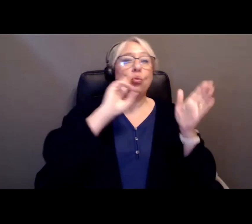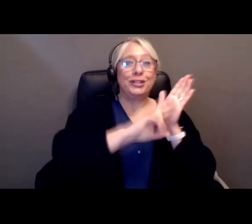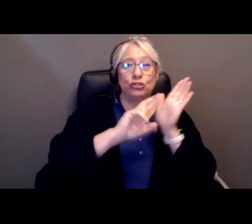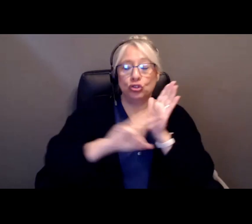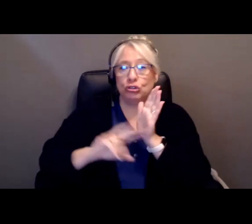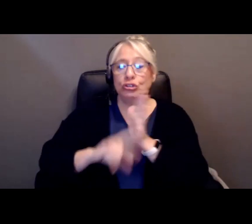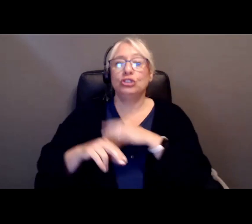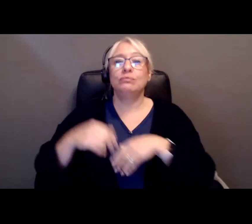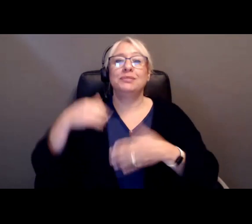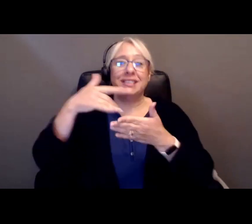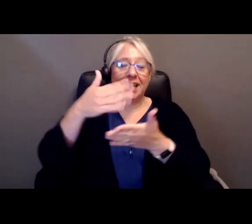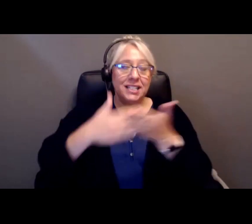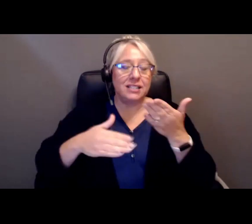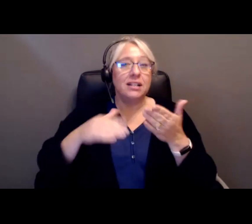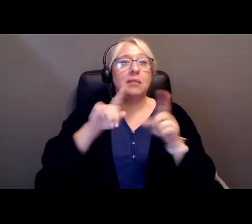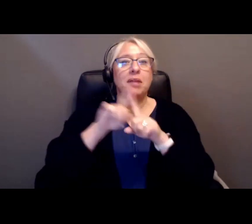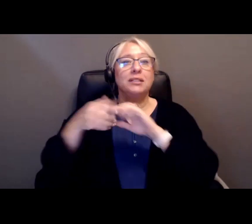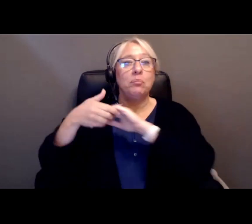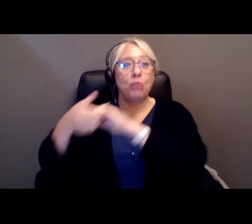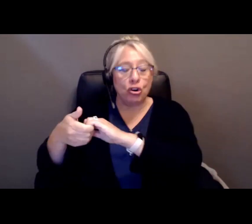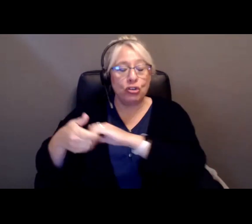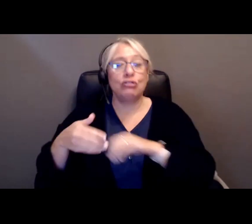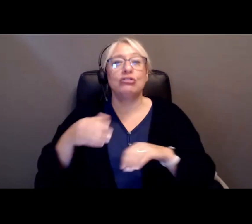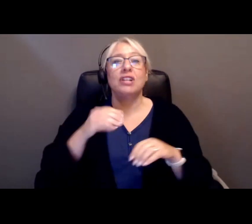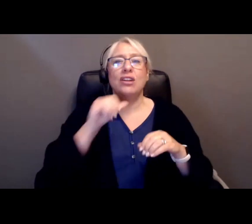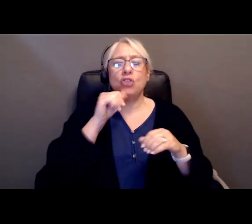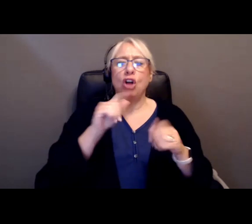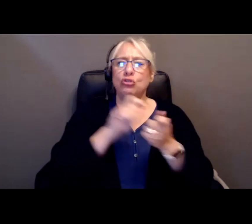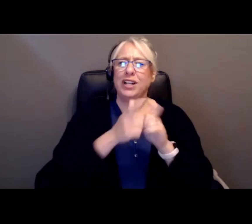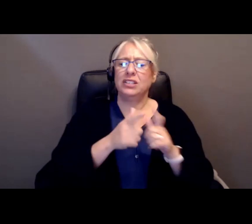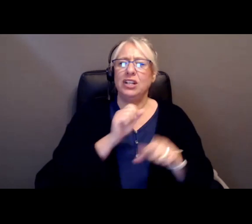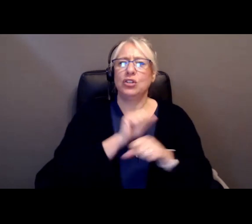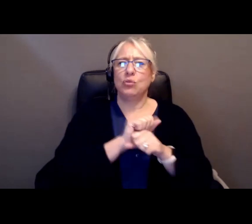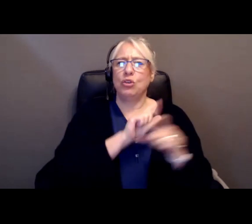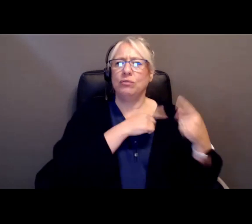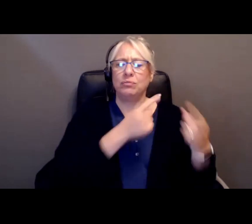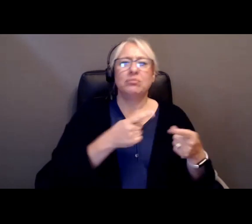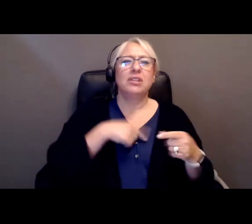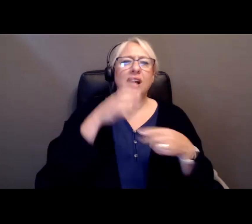and some knowledge translation work before that. I'm thinking I'll save any details for